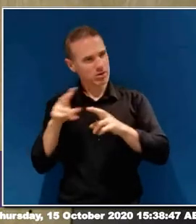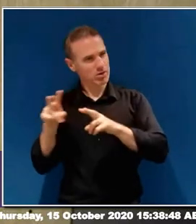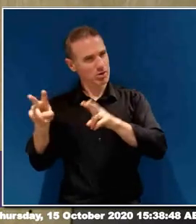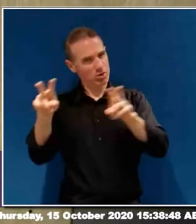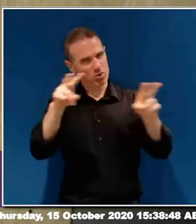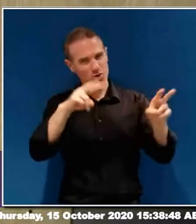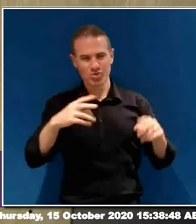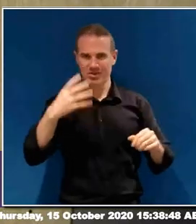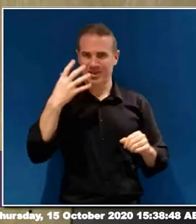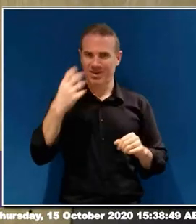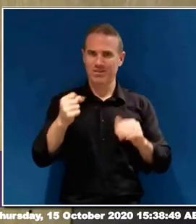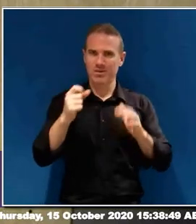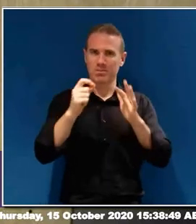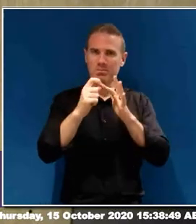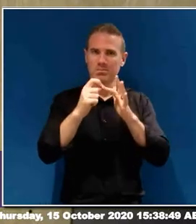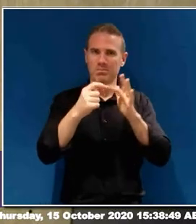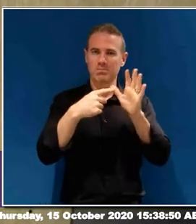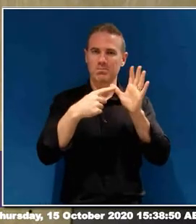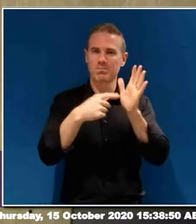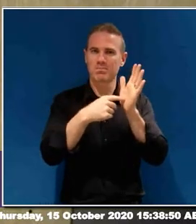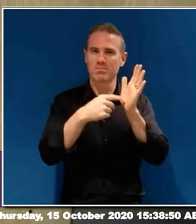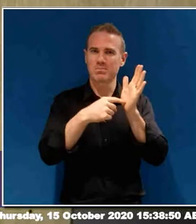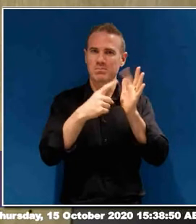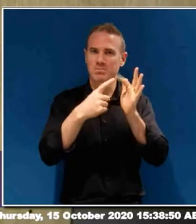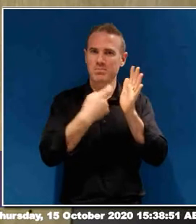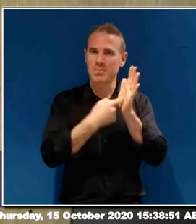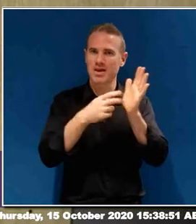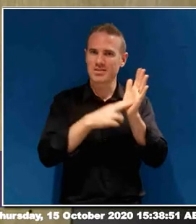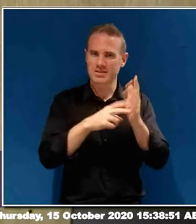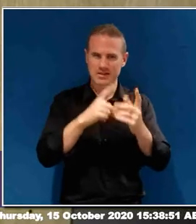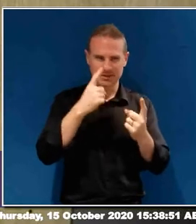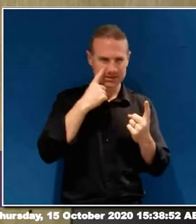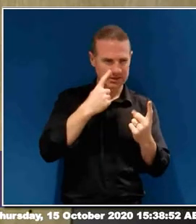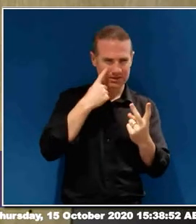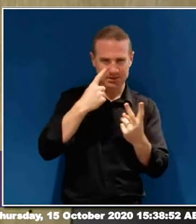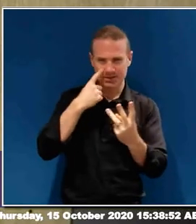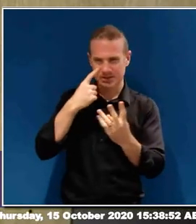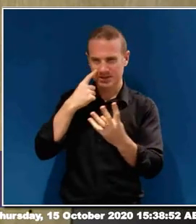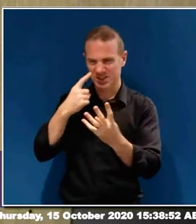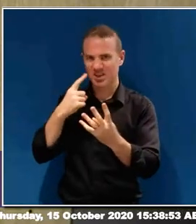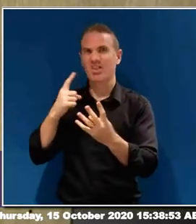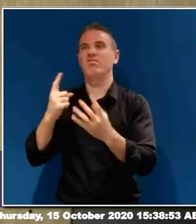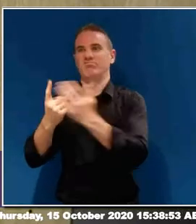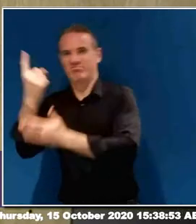exclusionary discipline is applied to address minor behaviours, which is